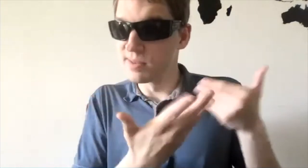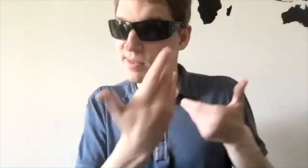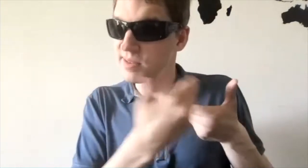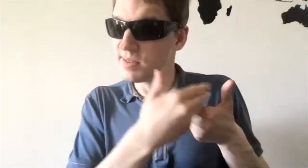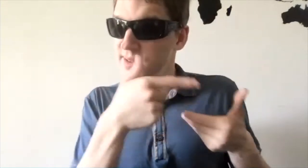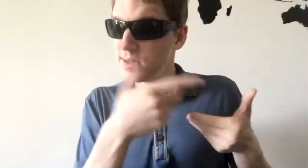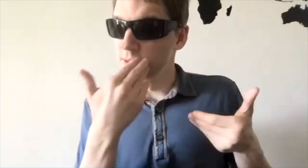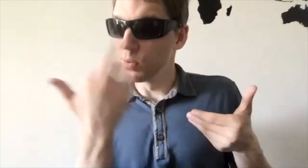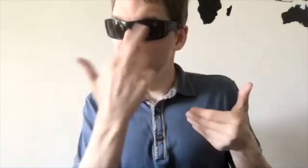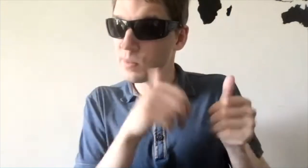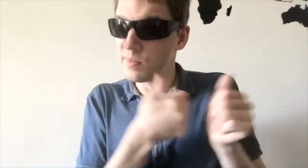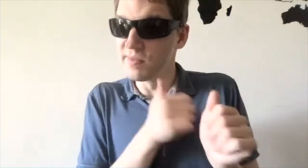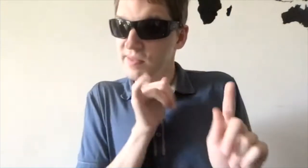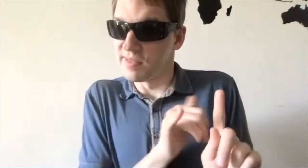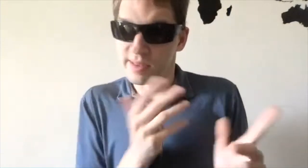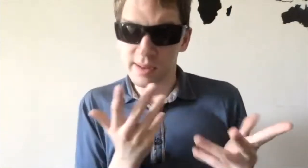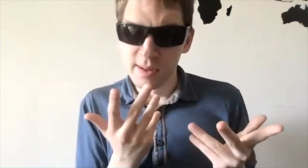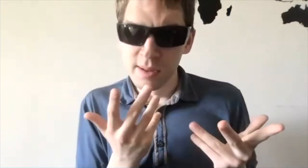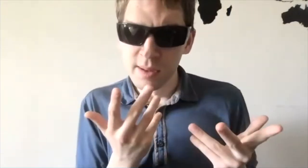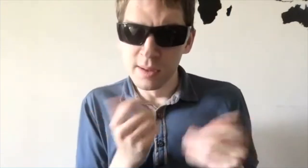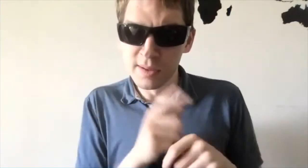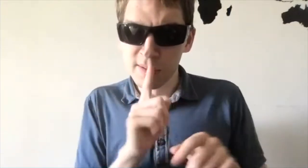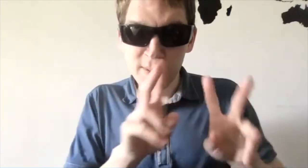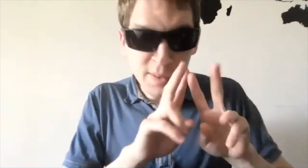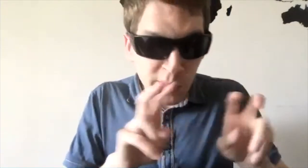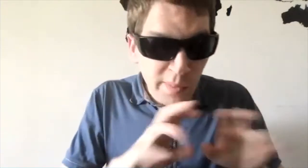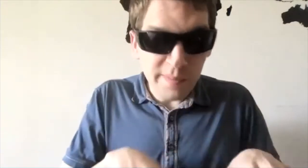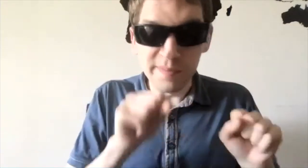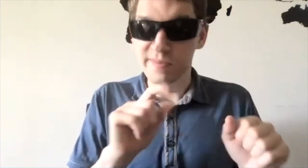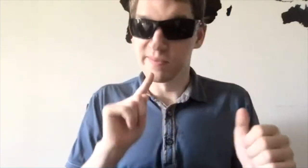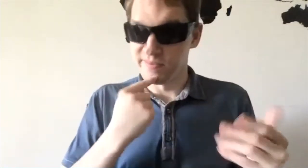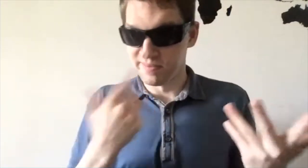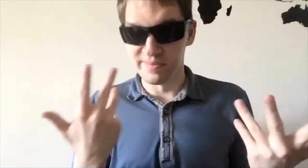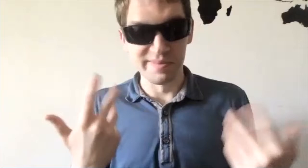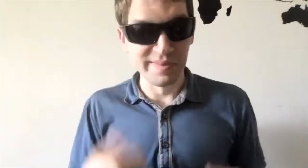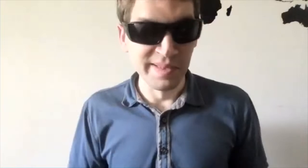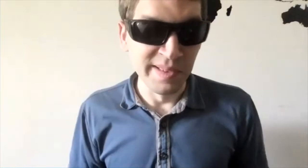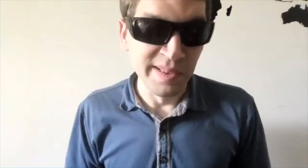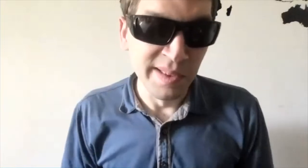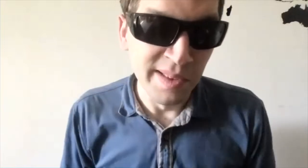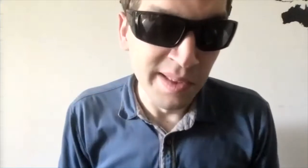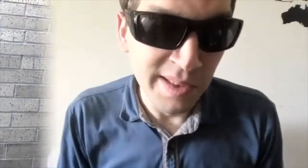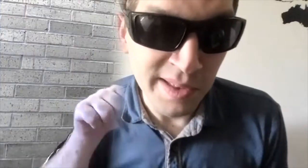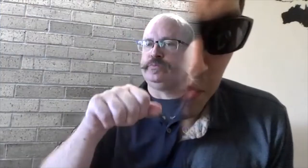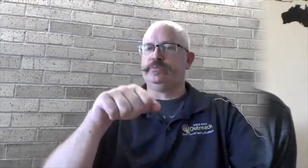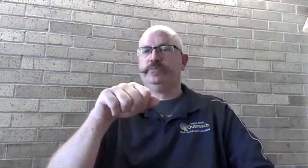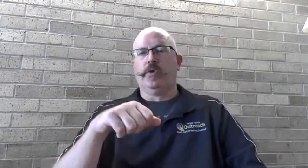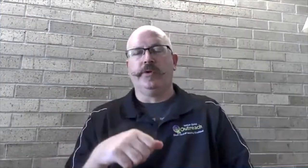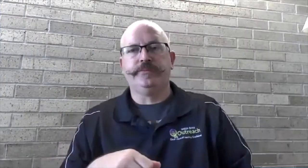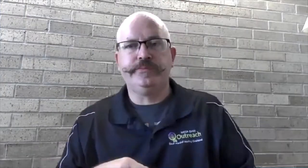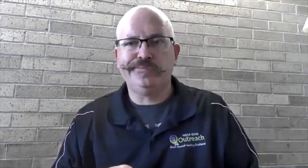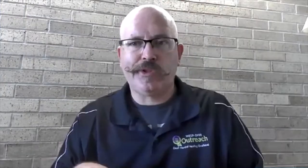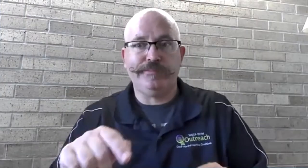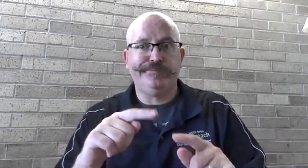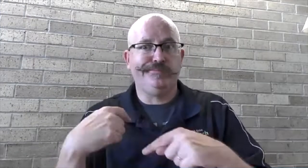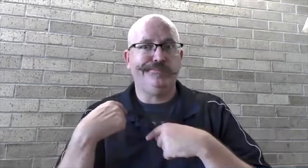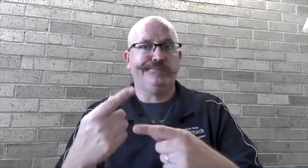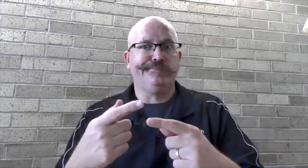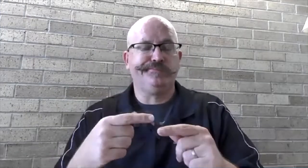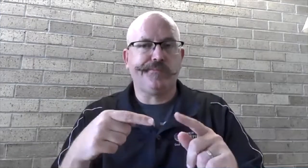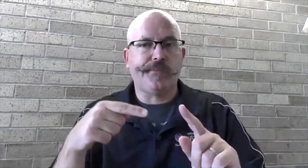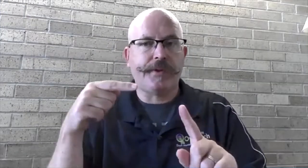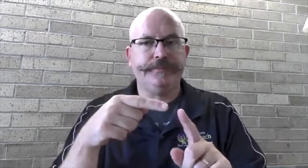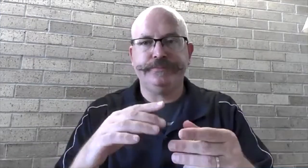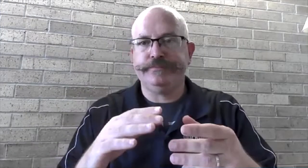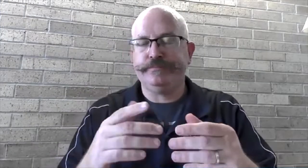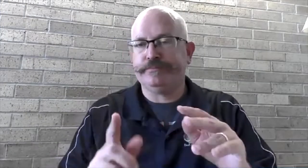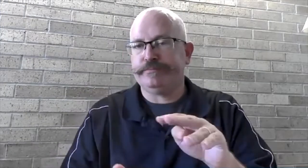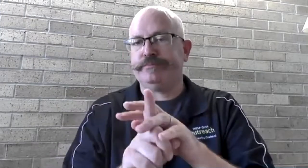looking at all sides of a situation and taking the time to think through how what caused this.